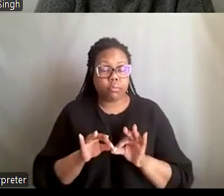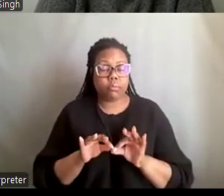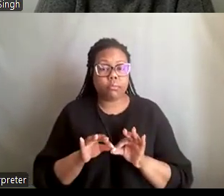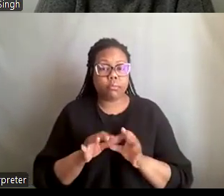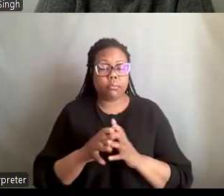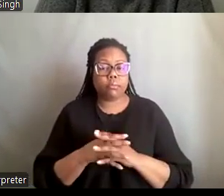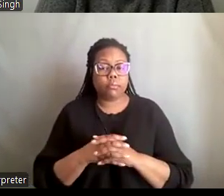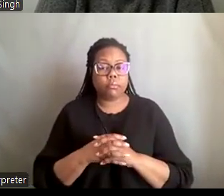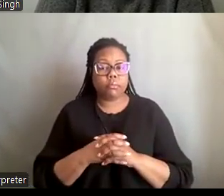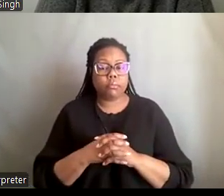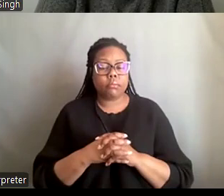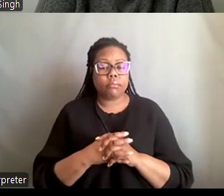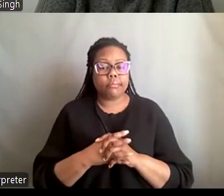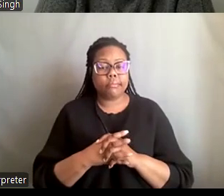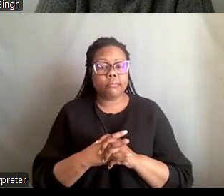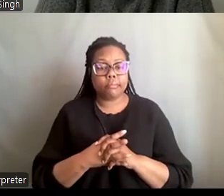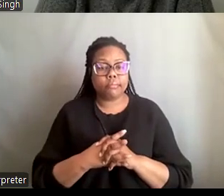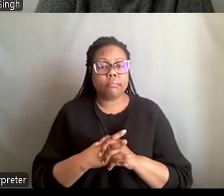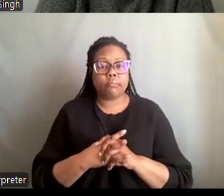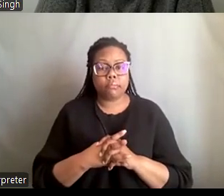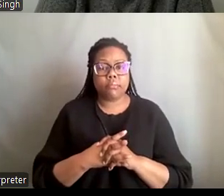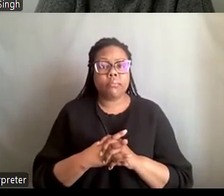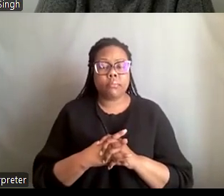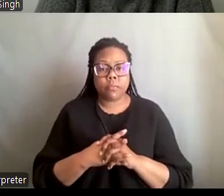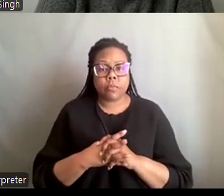One thing that I think is important